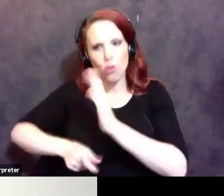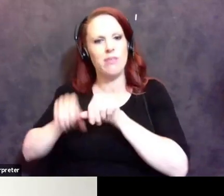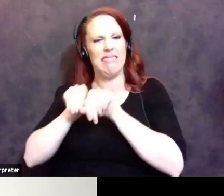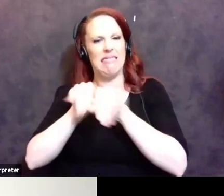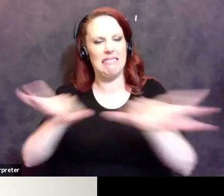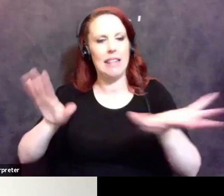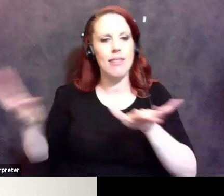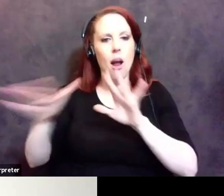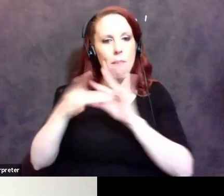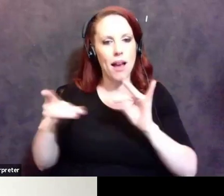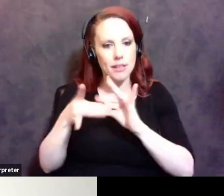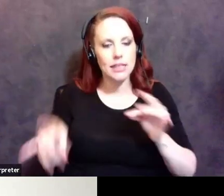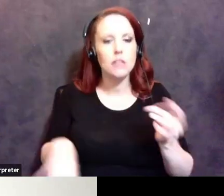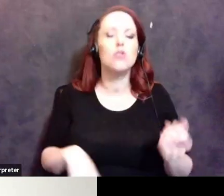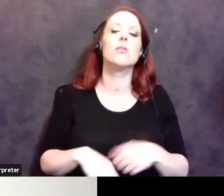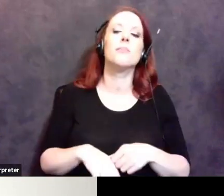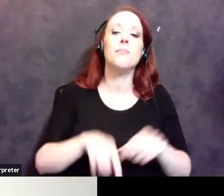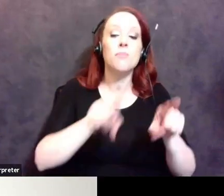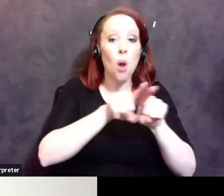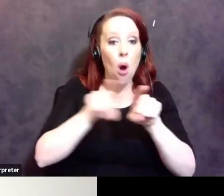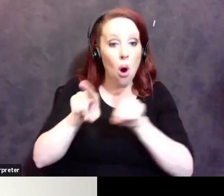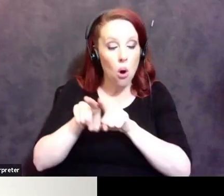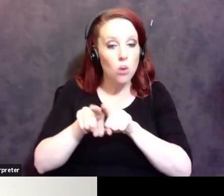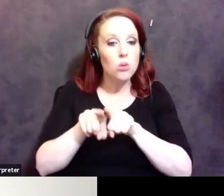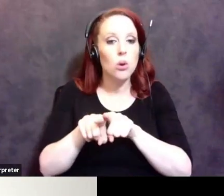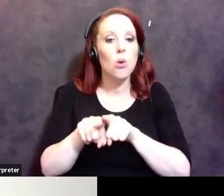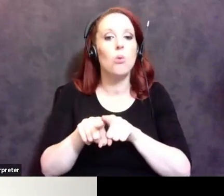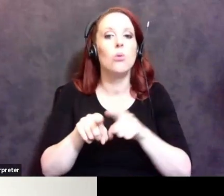wide. The other thing I will say is when we were meeting in person, I think it was just